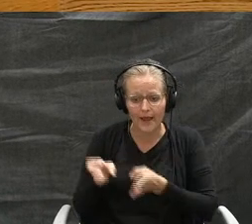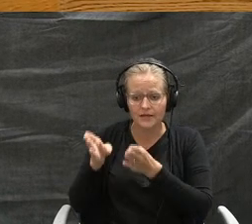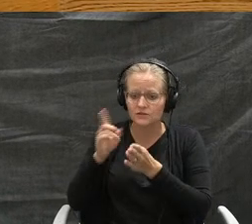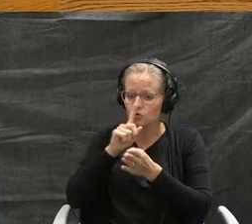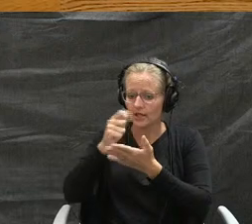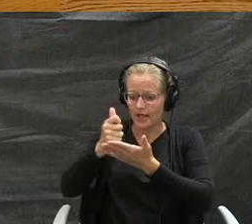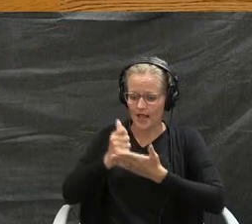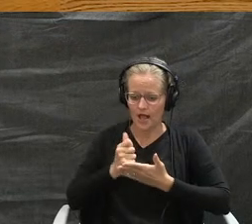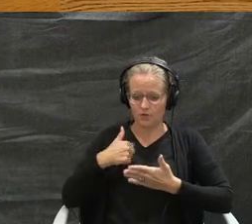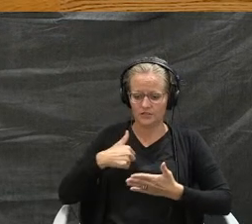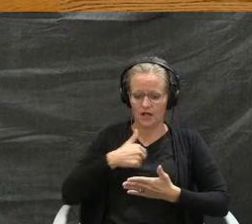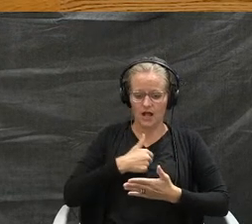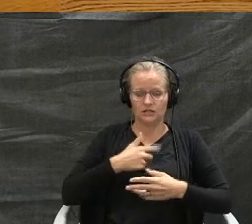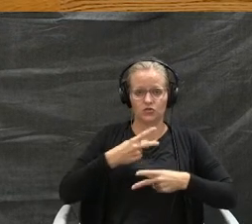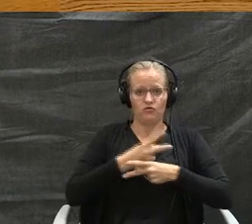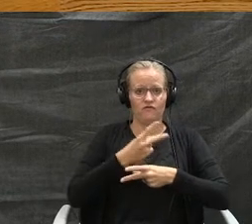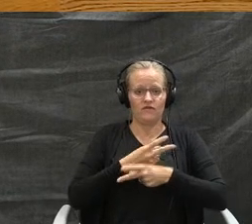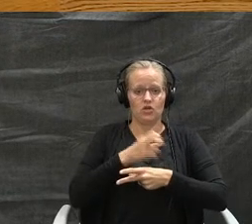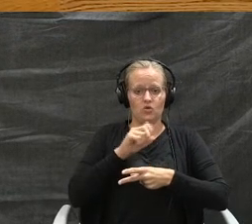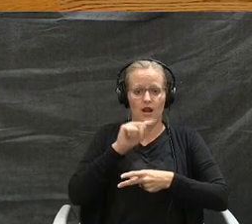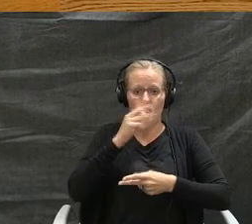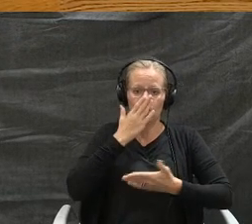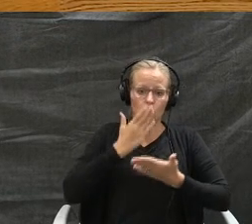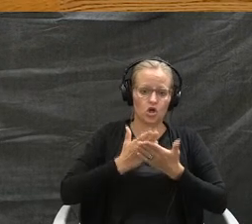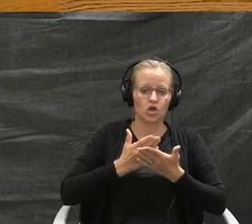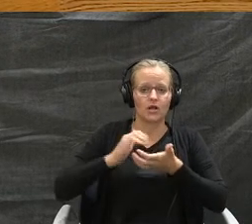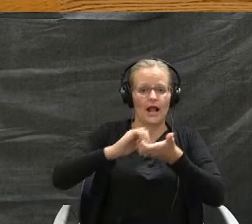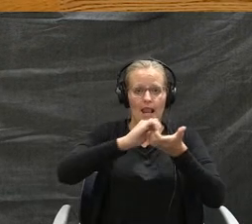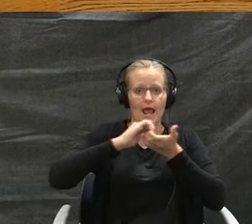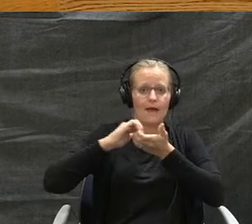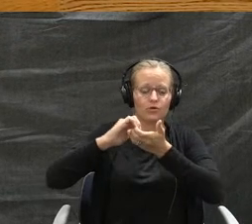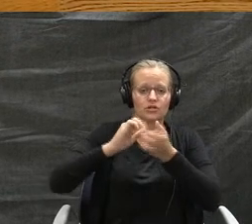where we're at today. So it really is the collaboration that